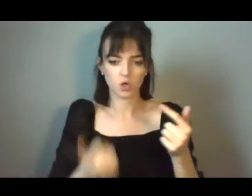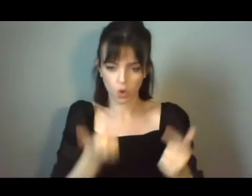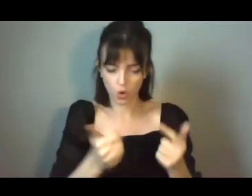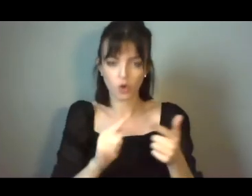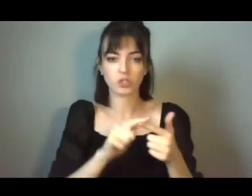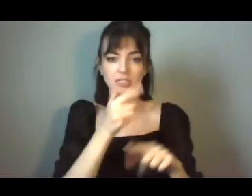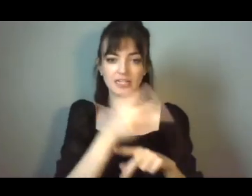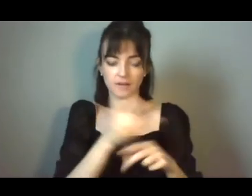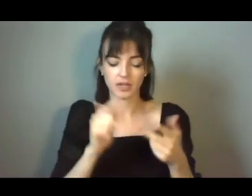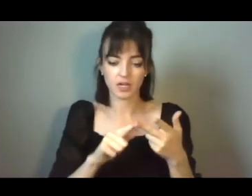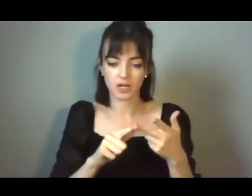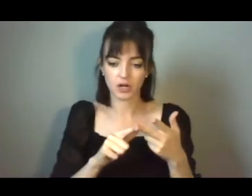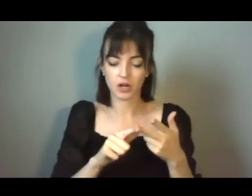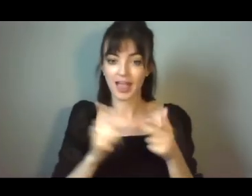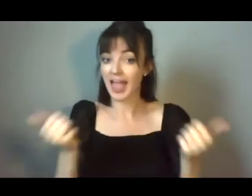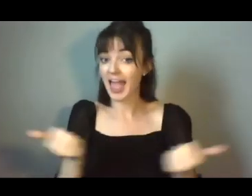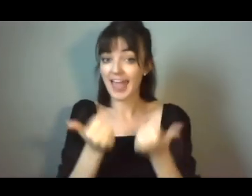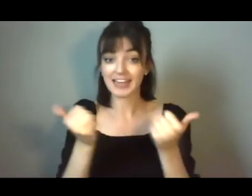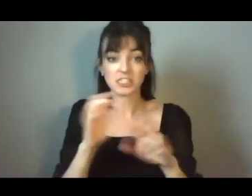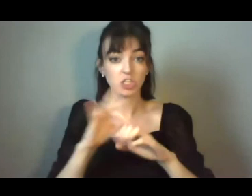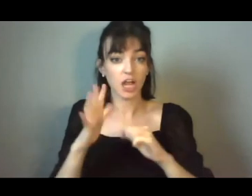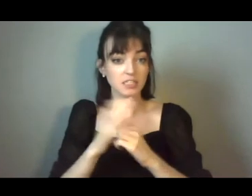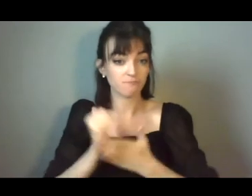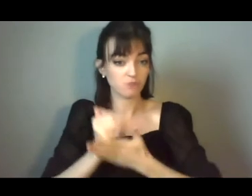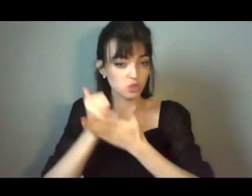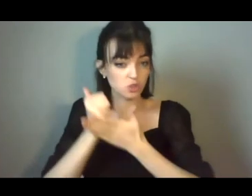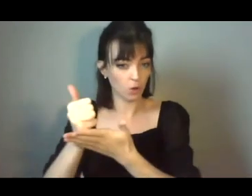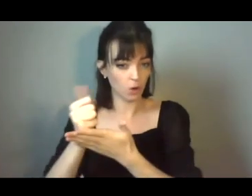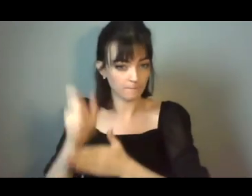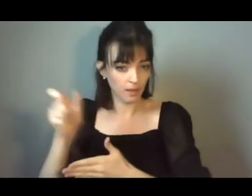categories of supporters fall into the definition of intervener as does a healthcare